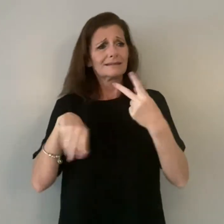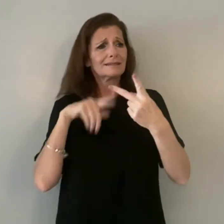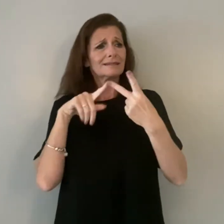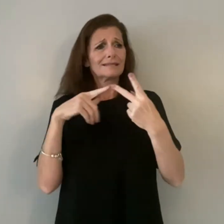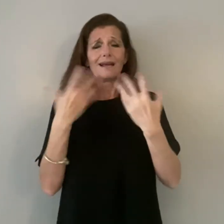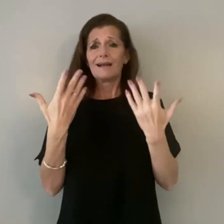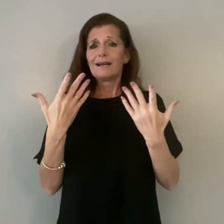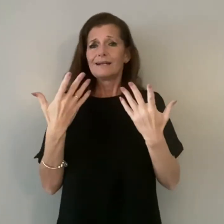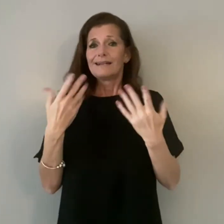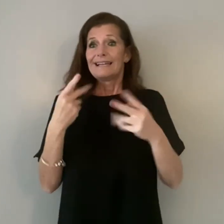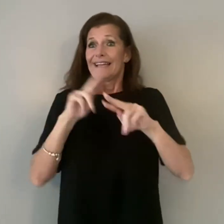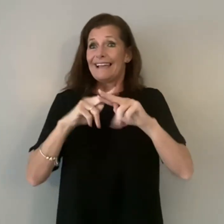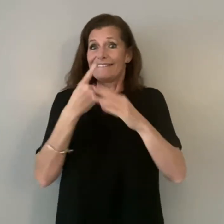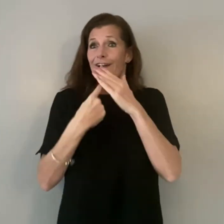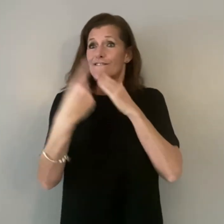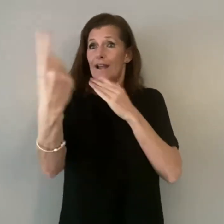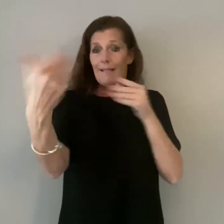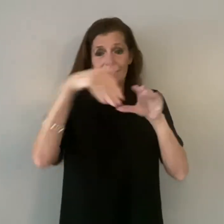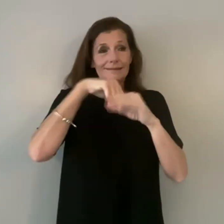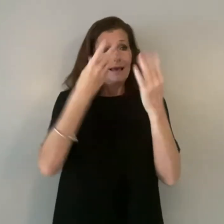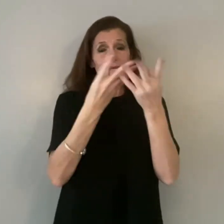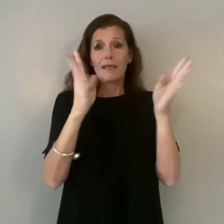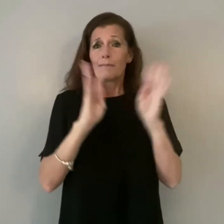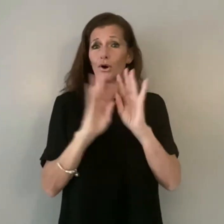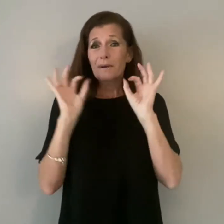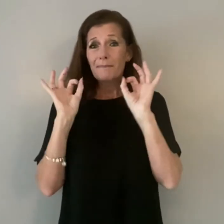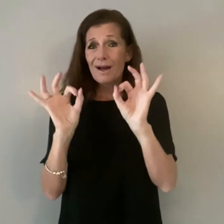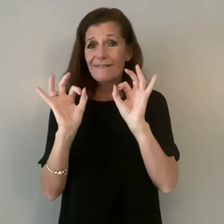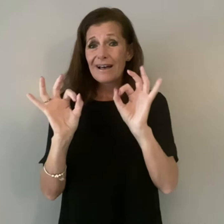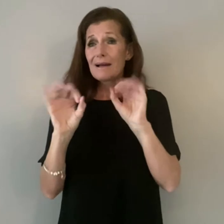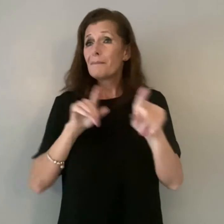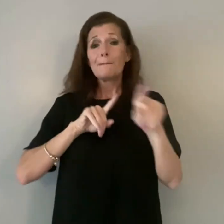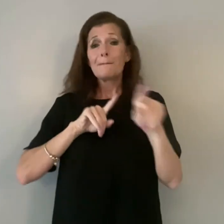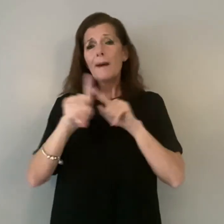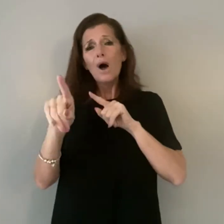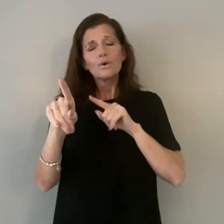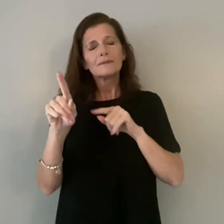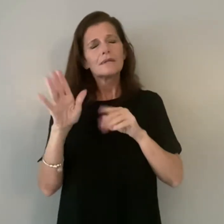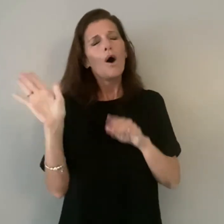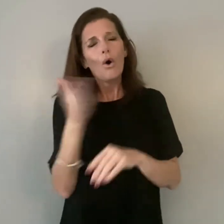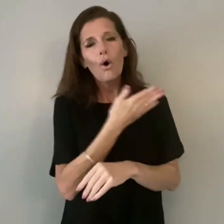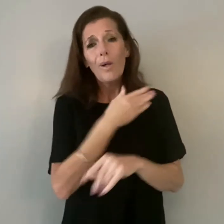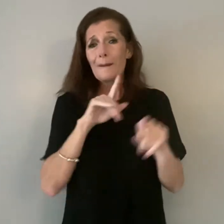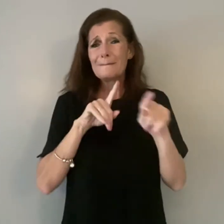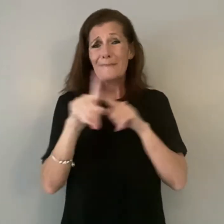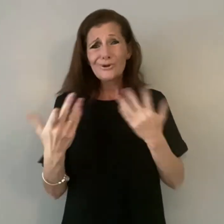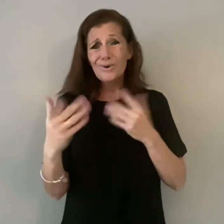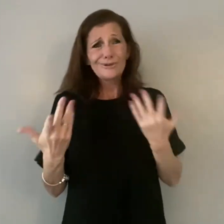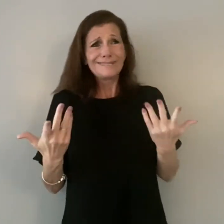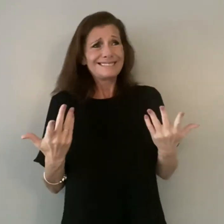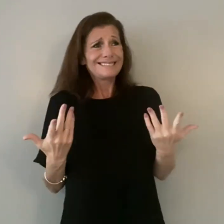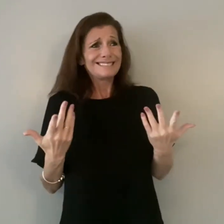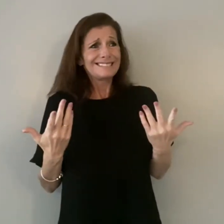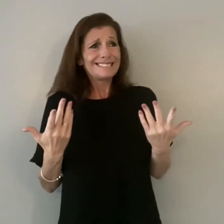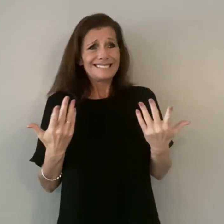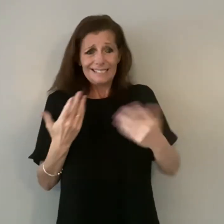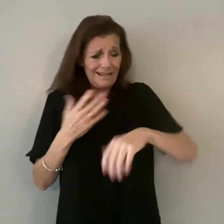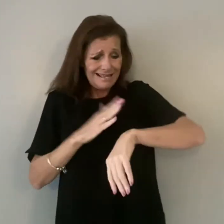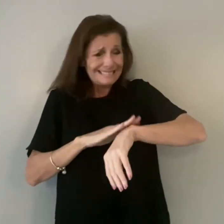lots of organizations would benefit from having freelancers on their board. Most freelancers not all most would struggle to